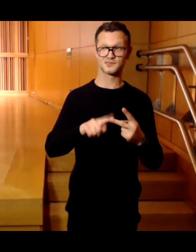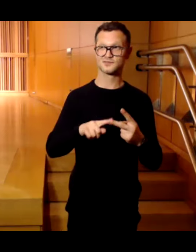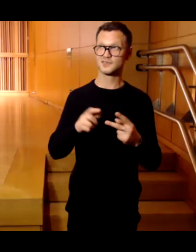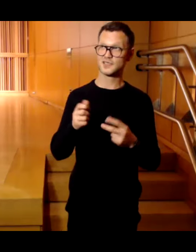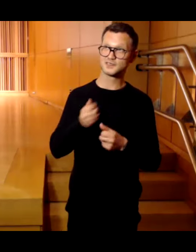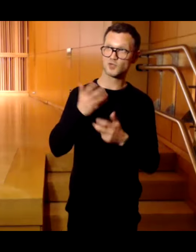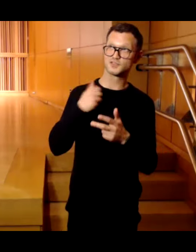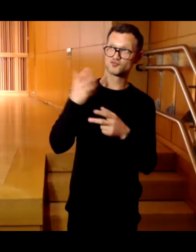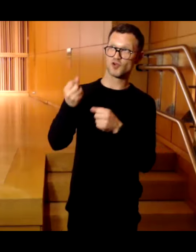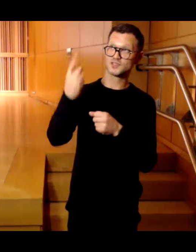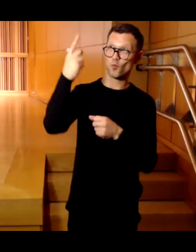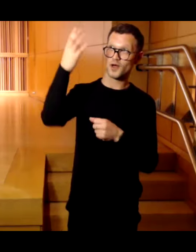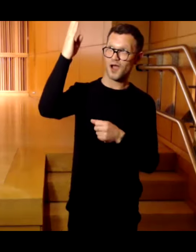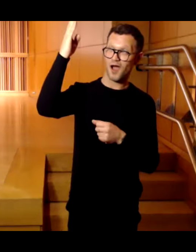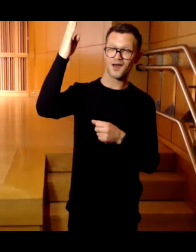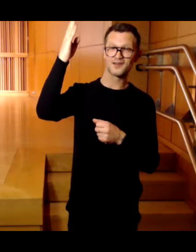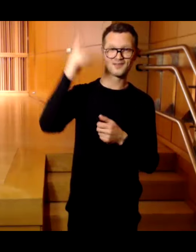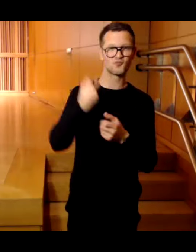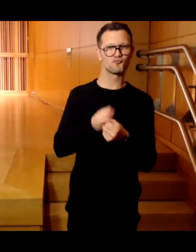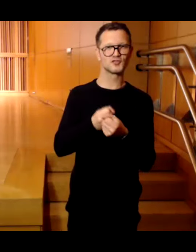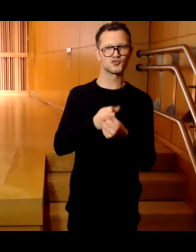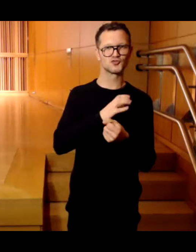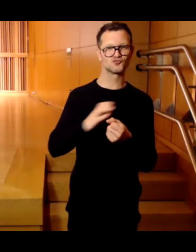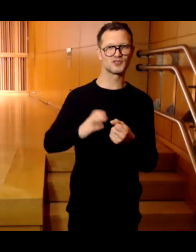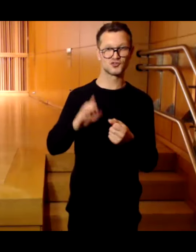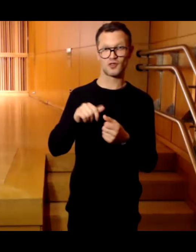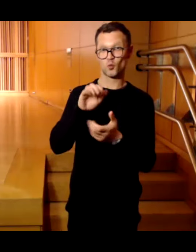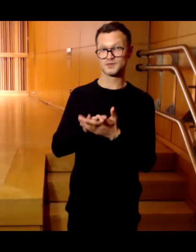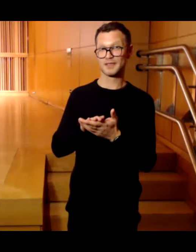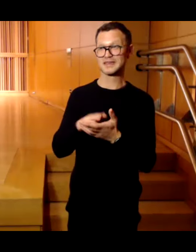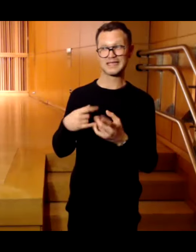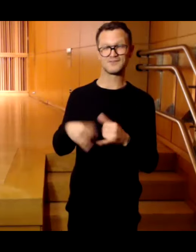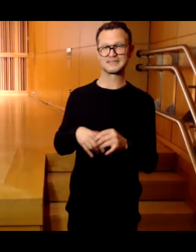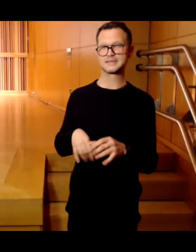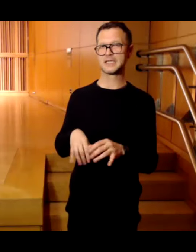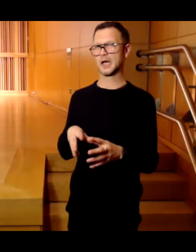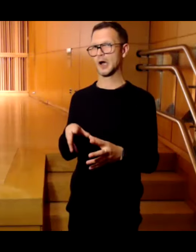reassures Christians that their beliefs, though muted, remains a dominant form.